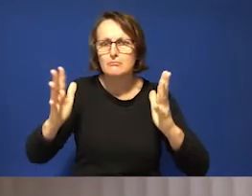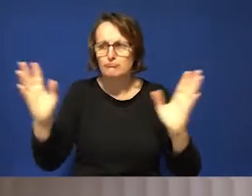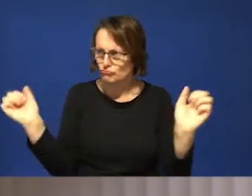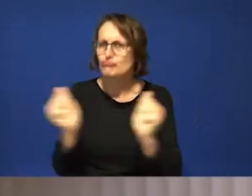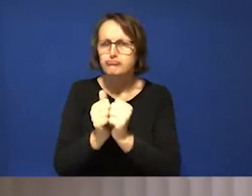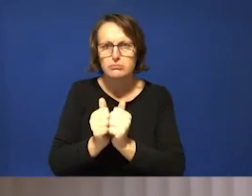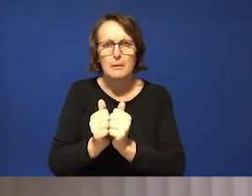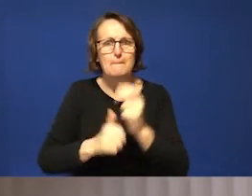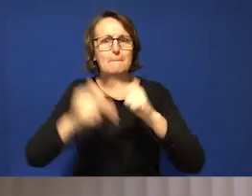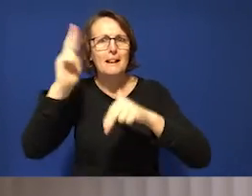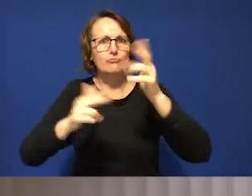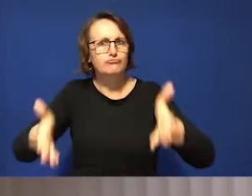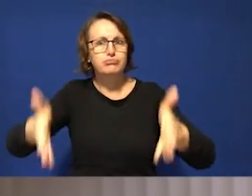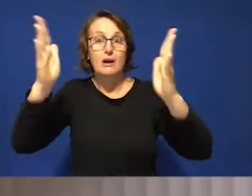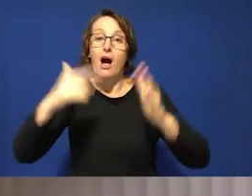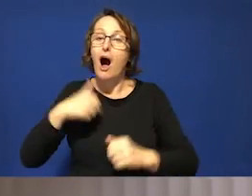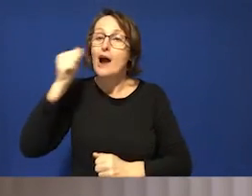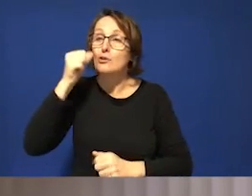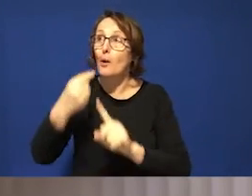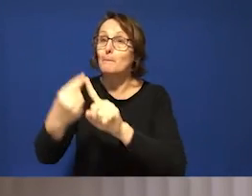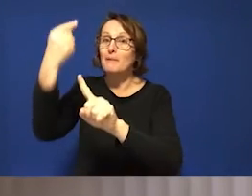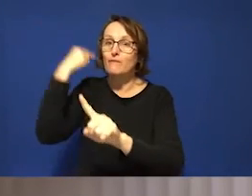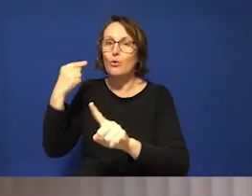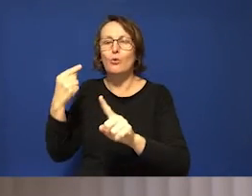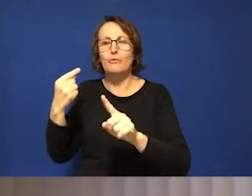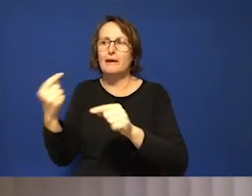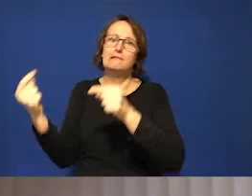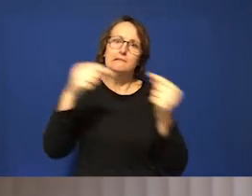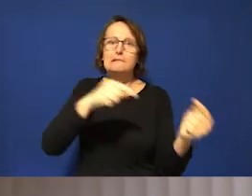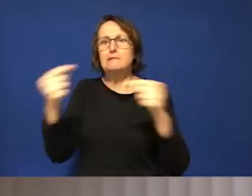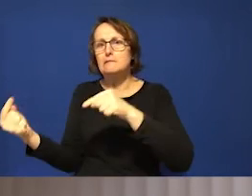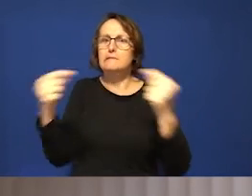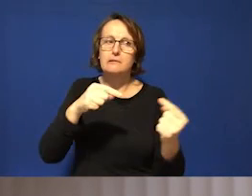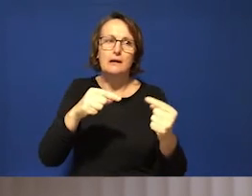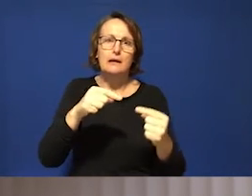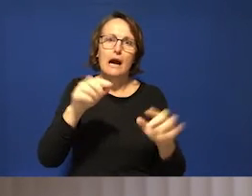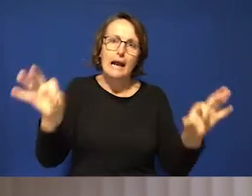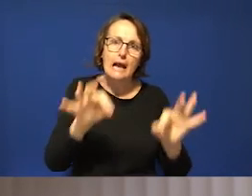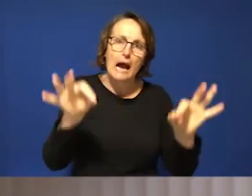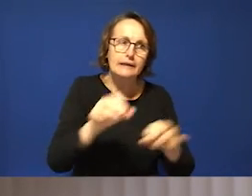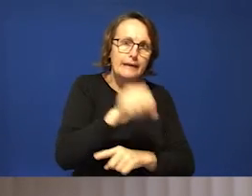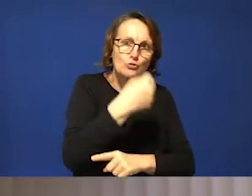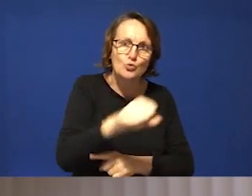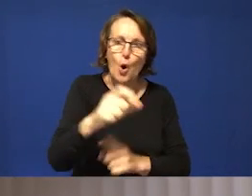And as much as they had a whole lot of fights about front back garden, not garden, Piazza, not Piazza,